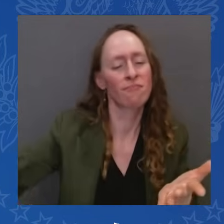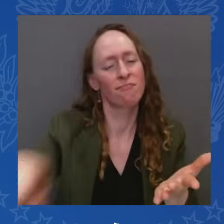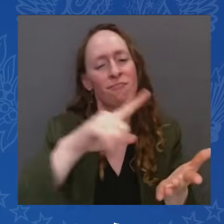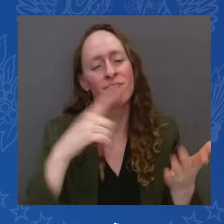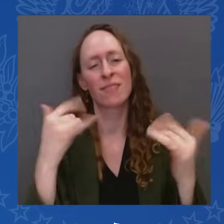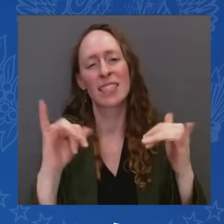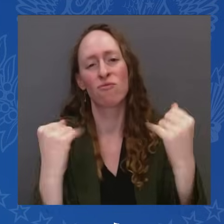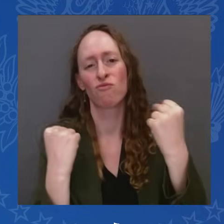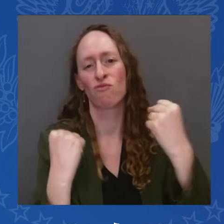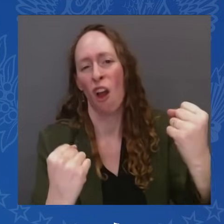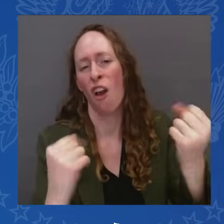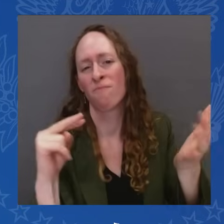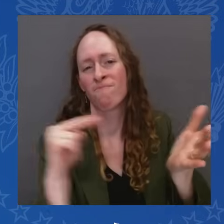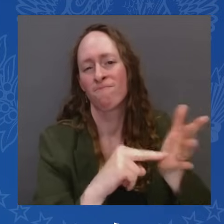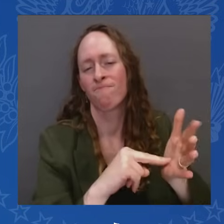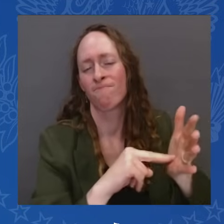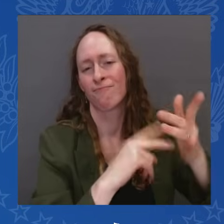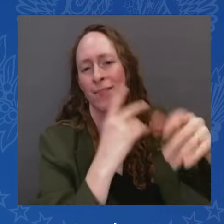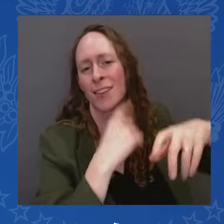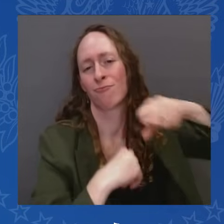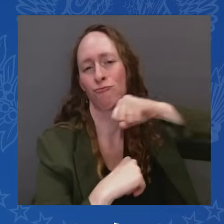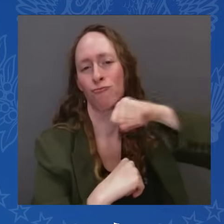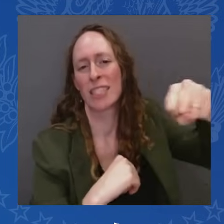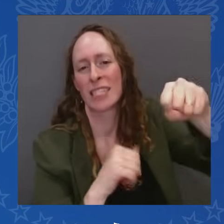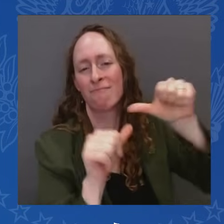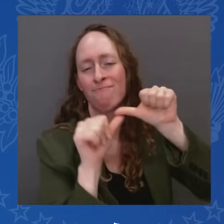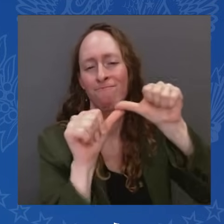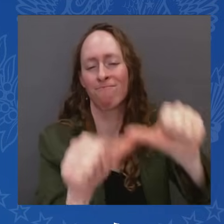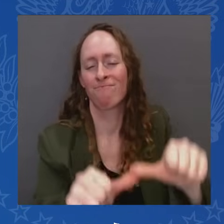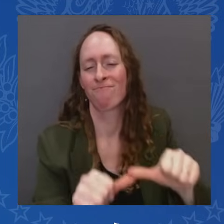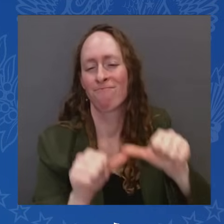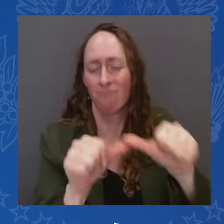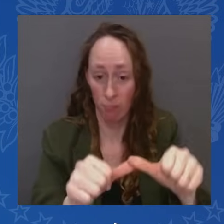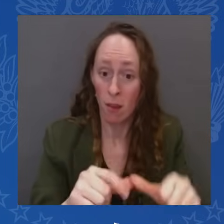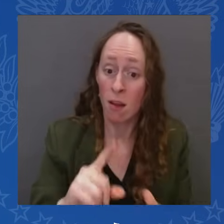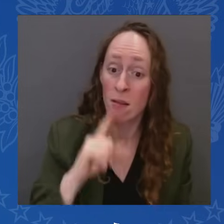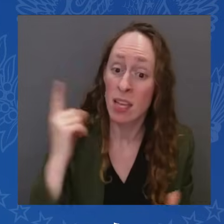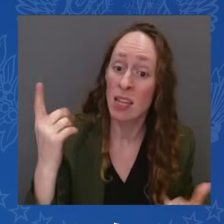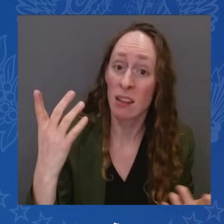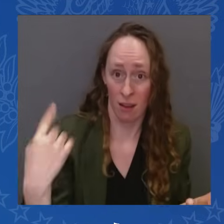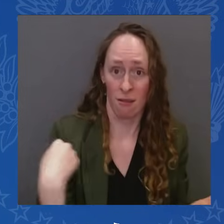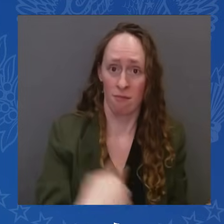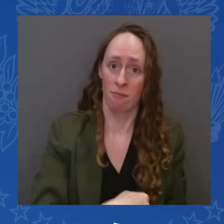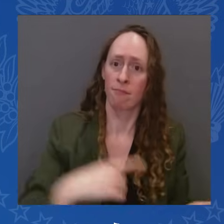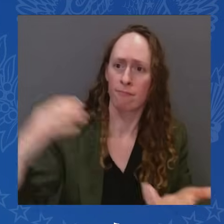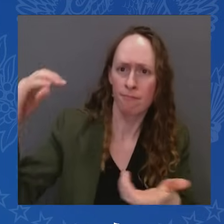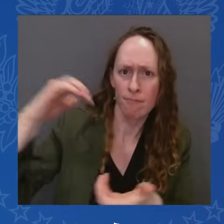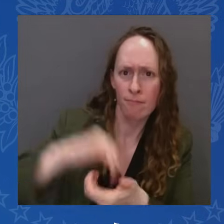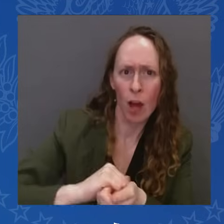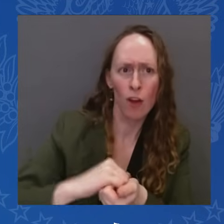and our allies and partners of more than 50 nations -- 50 nations -- in Europe and the Indo-Pacific.